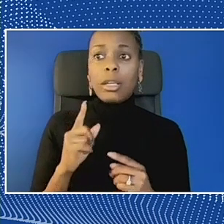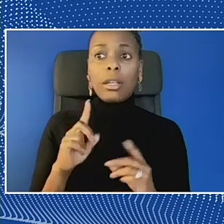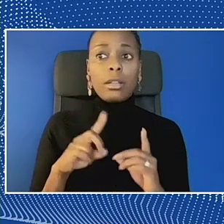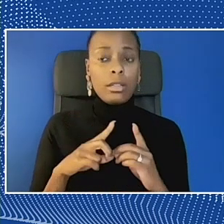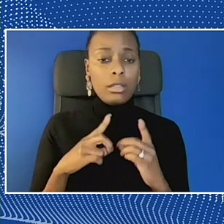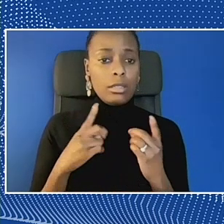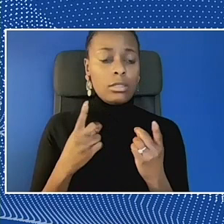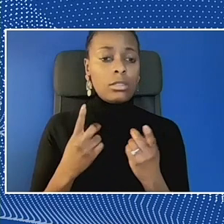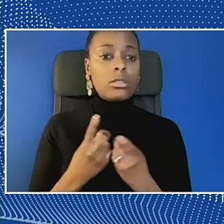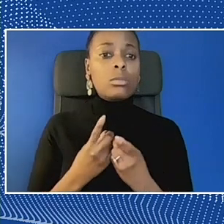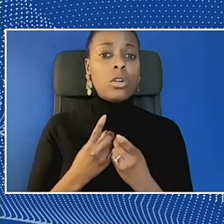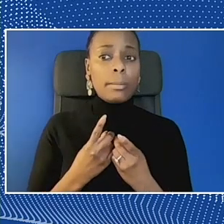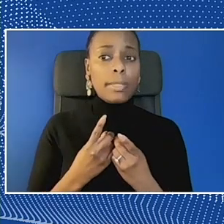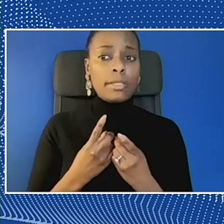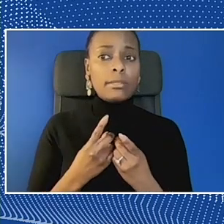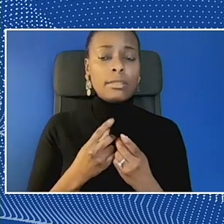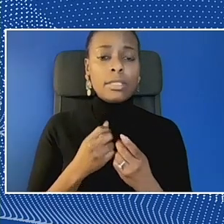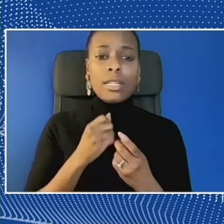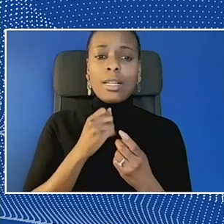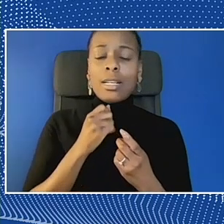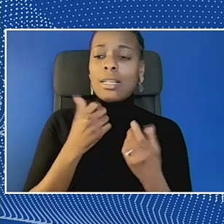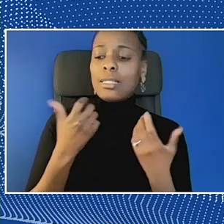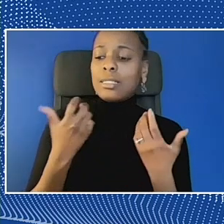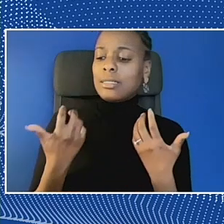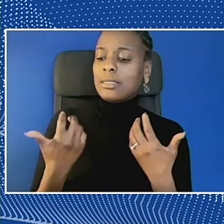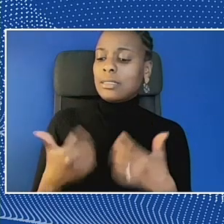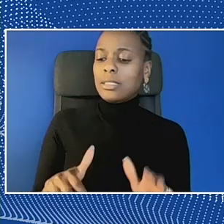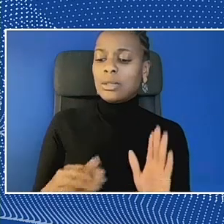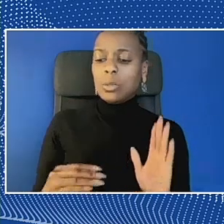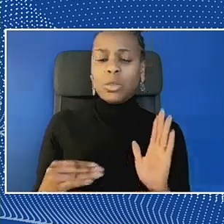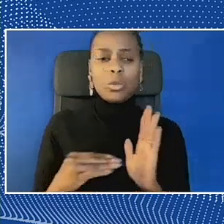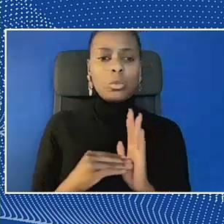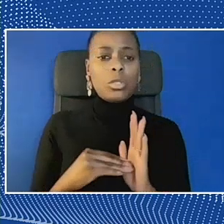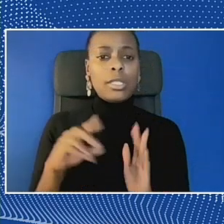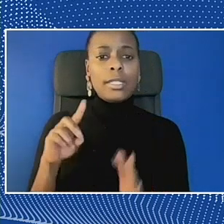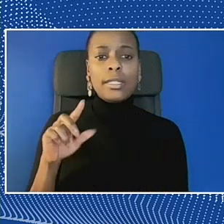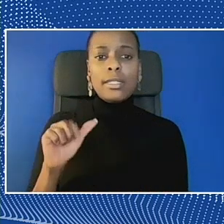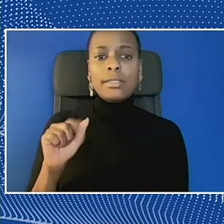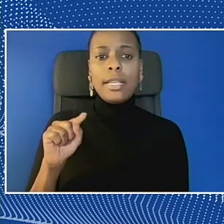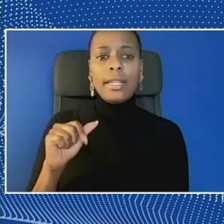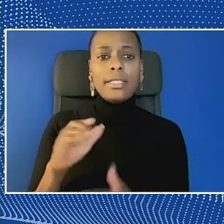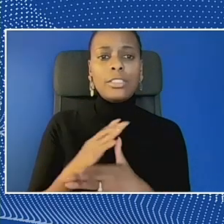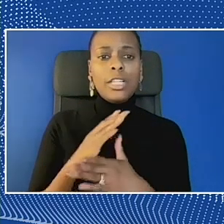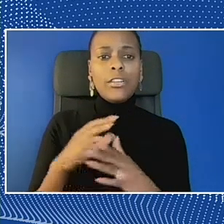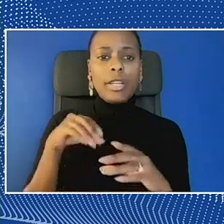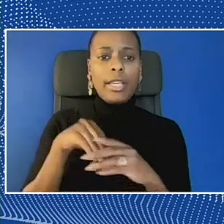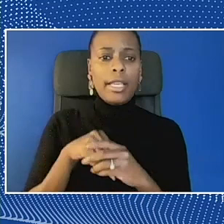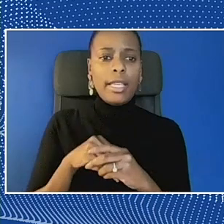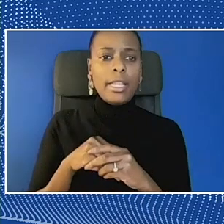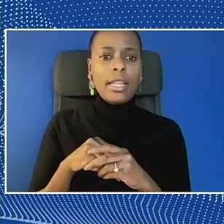doesn't want to put data sharing into the regulation. What I think an alternative